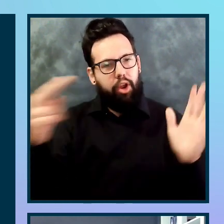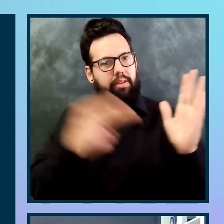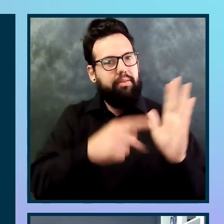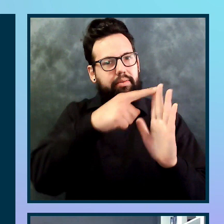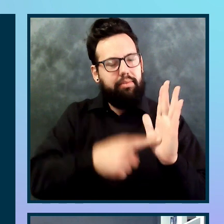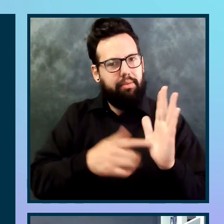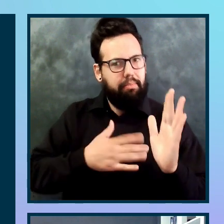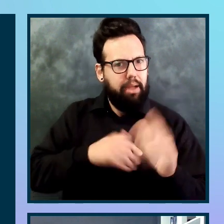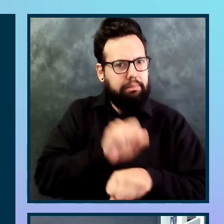in this box from design.